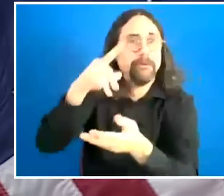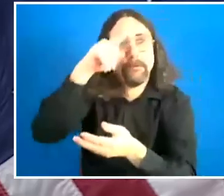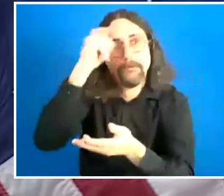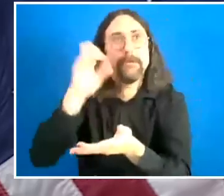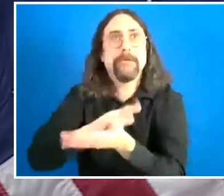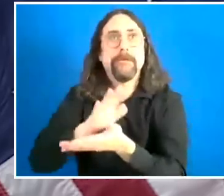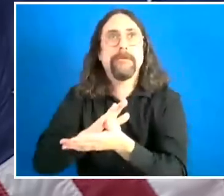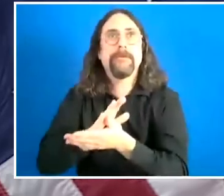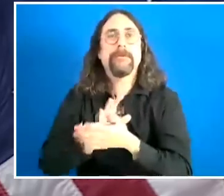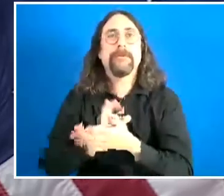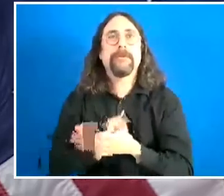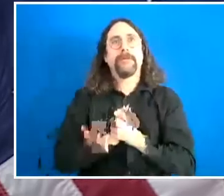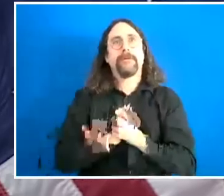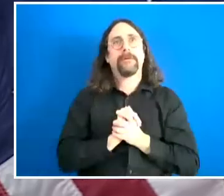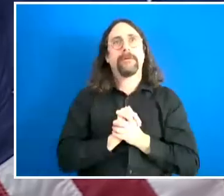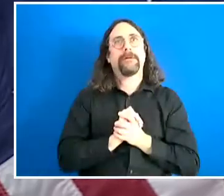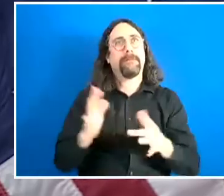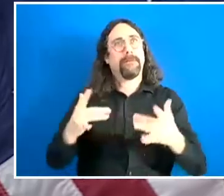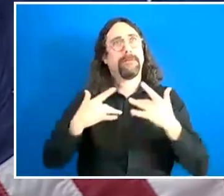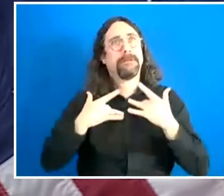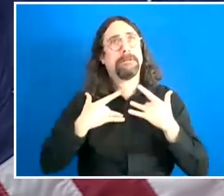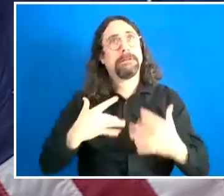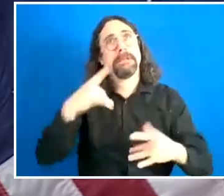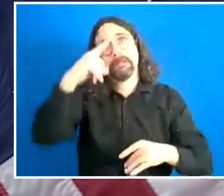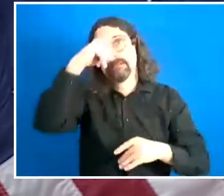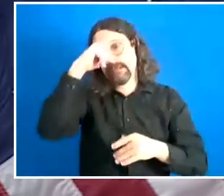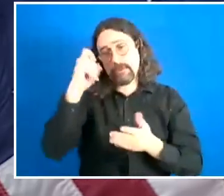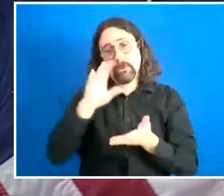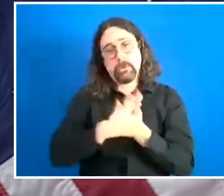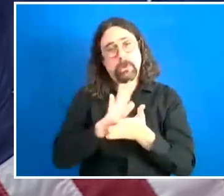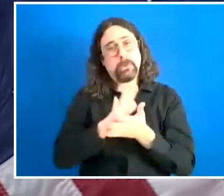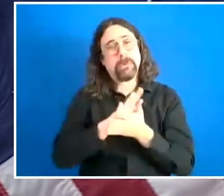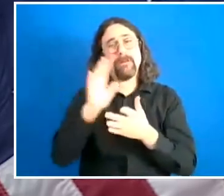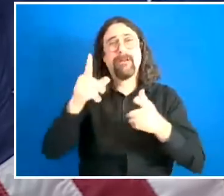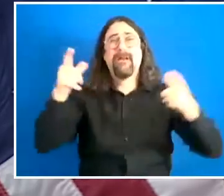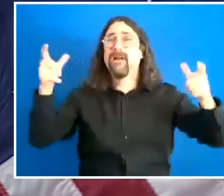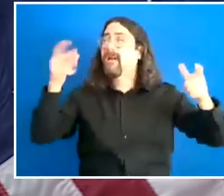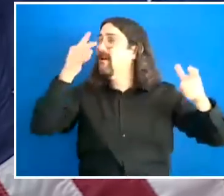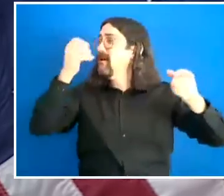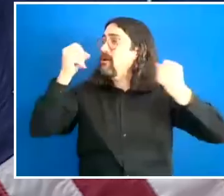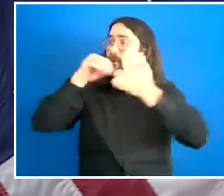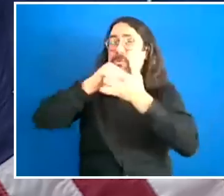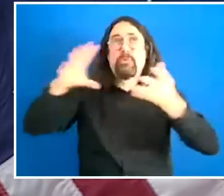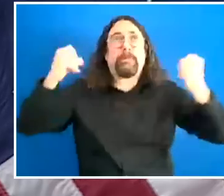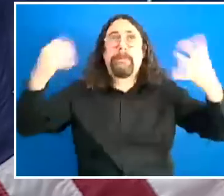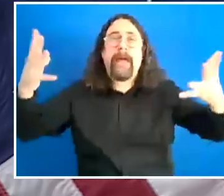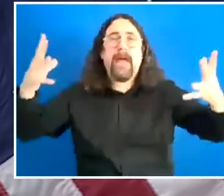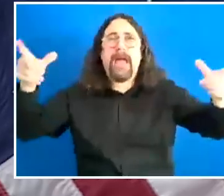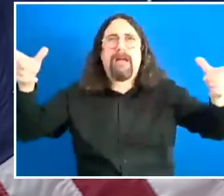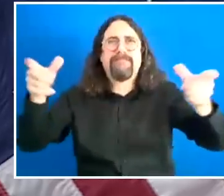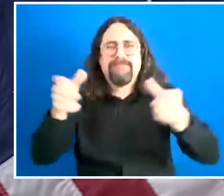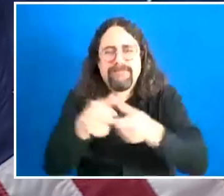KIDS NEEDED THAT EXTAR INSTRUCTION AND THEY WENT THROUGH SUMMER SCHOOL AND THEY WERE USUALLY NOT